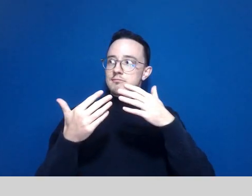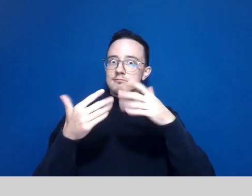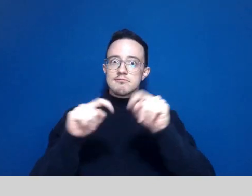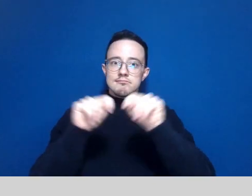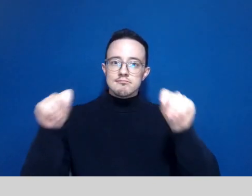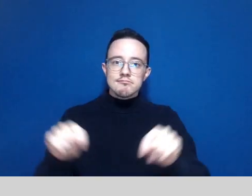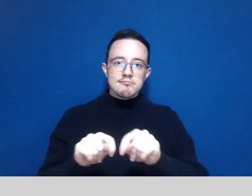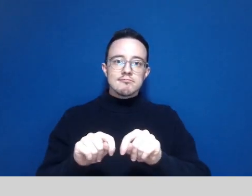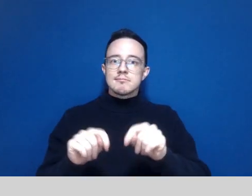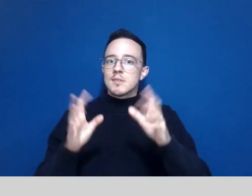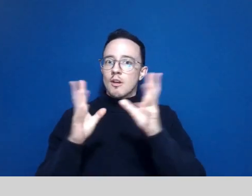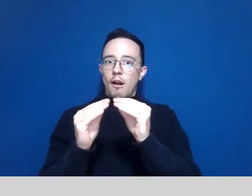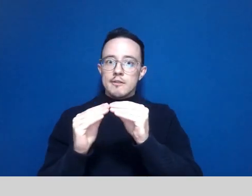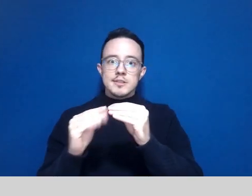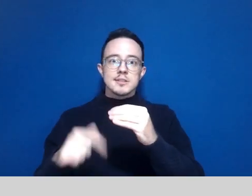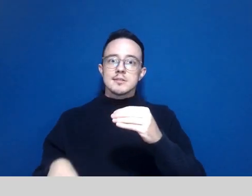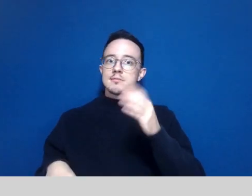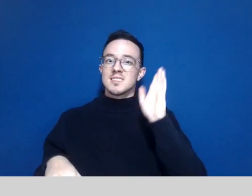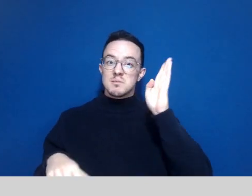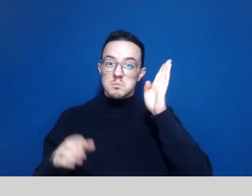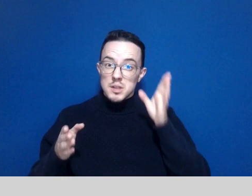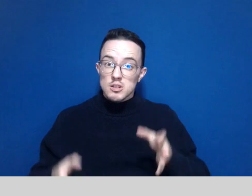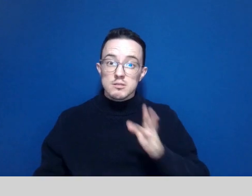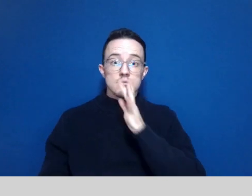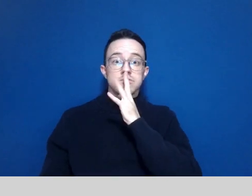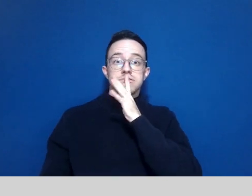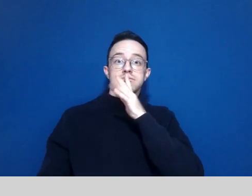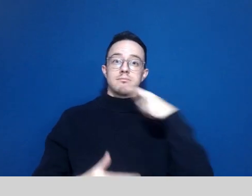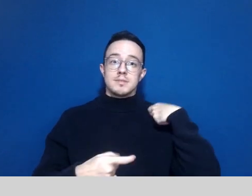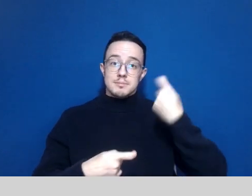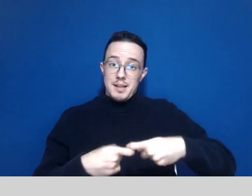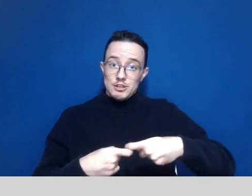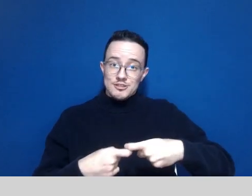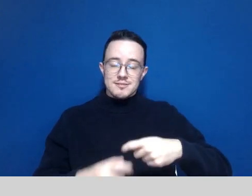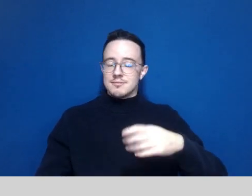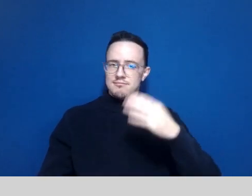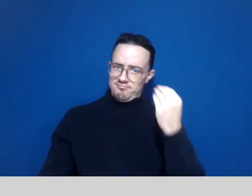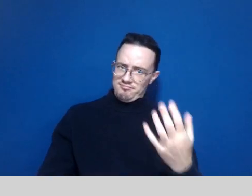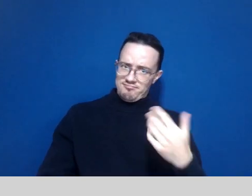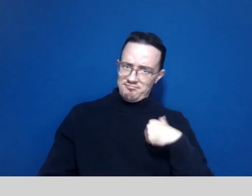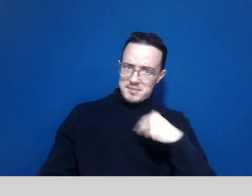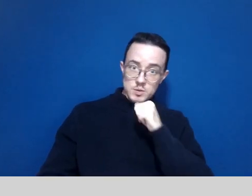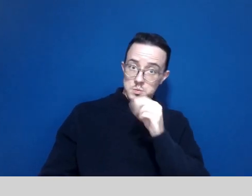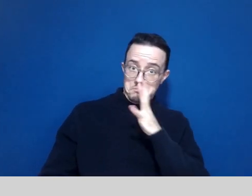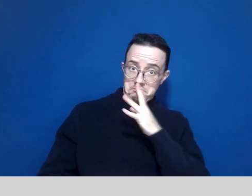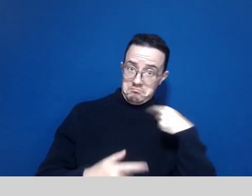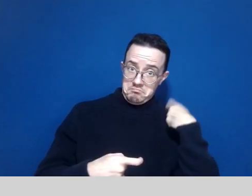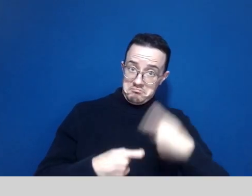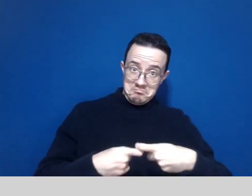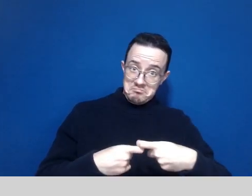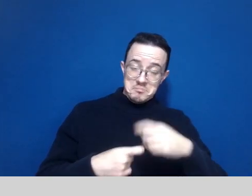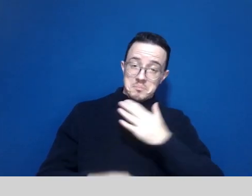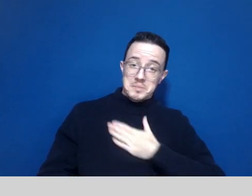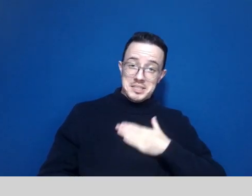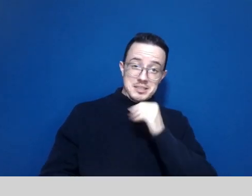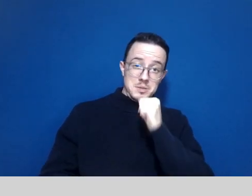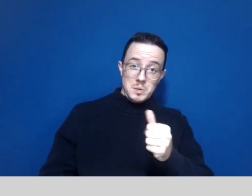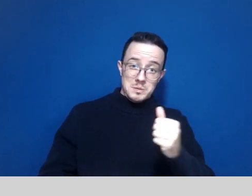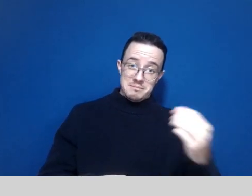for instance, if I were transcribing a conference in Spanish which I don't speak Spanish, please don't send me transcriptions in Spanish.